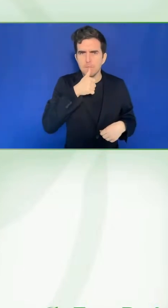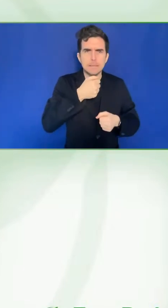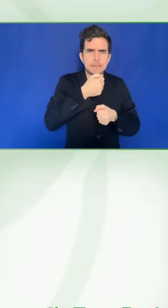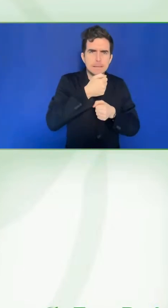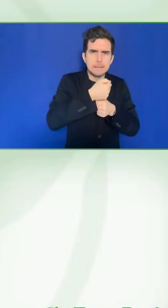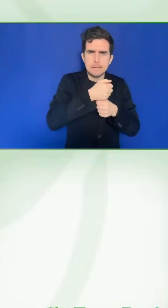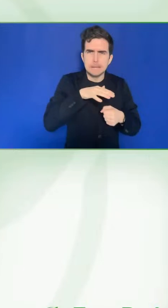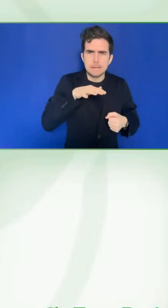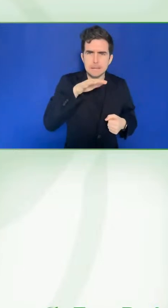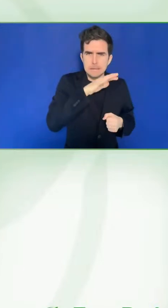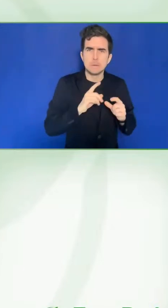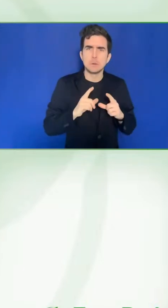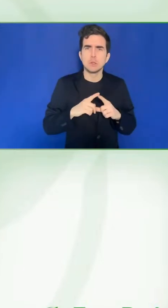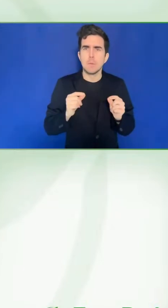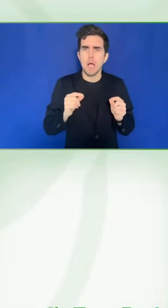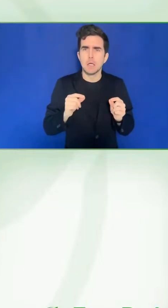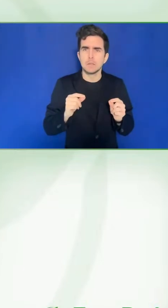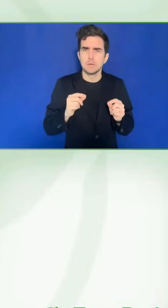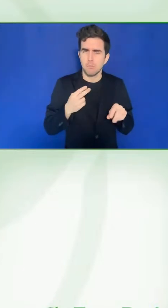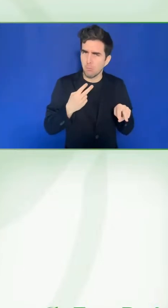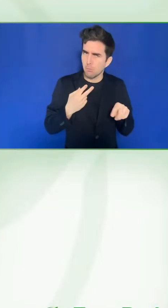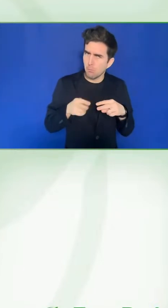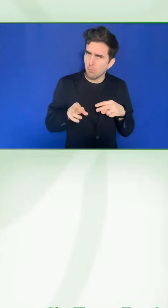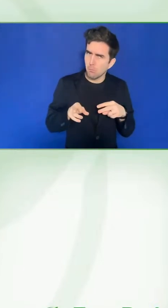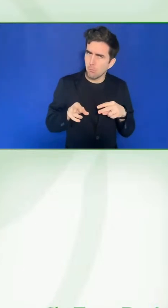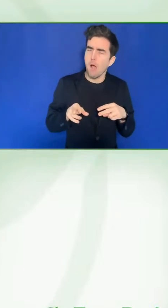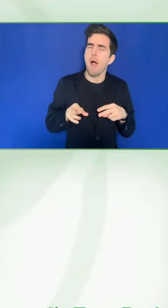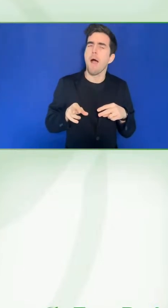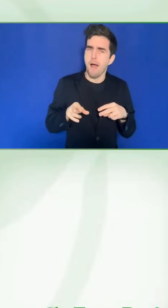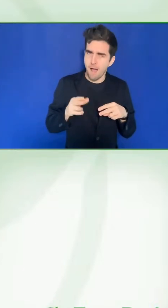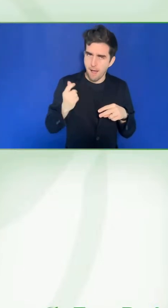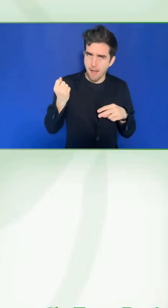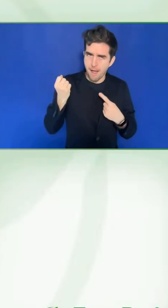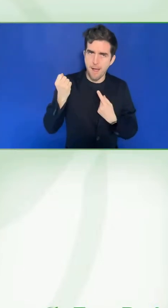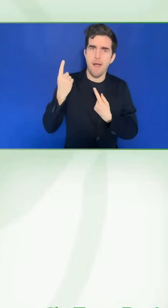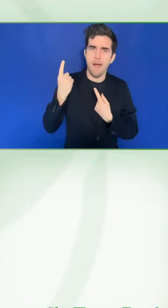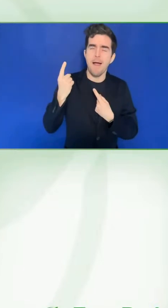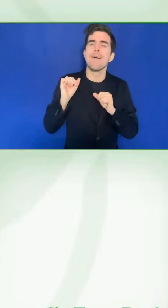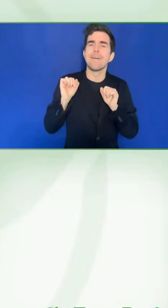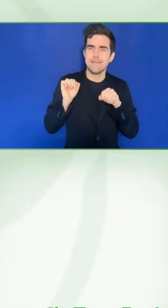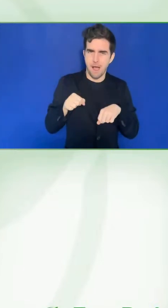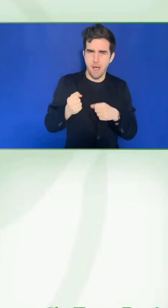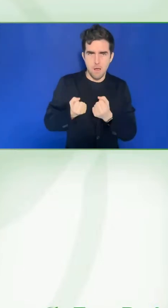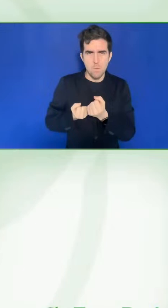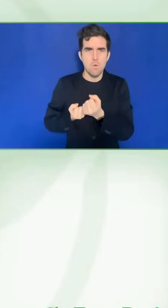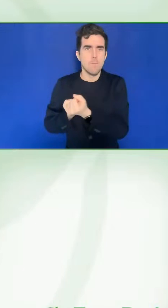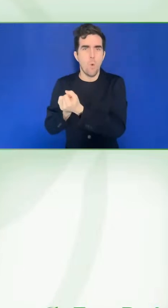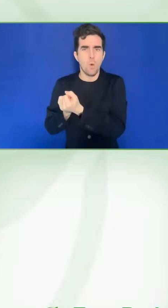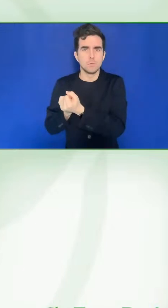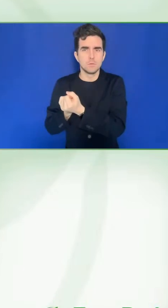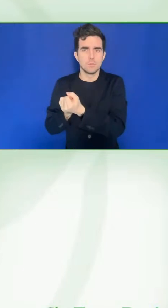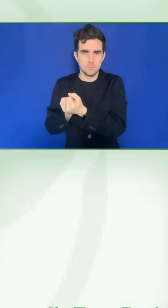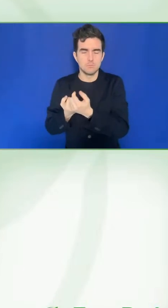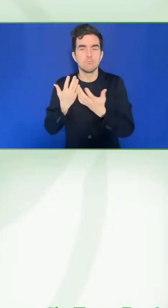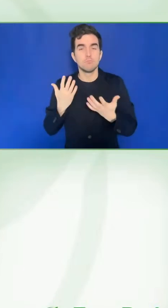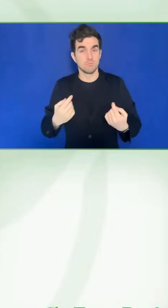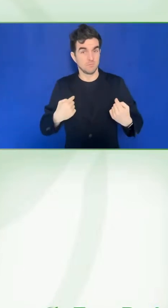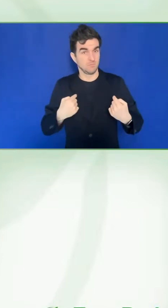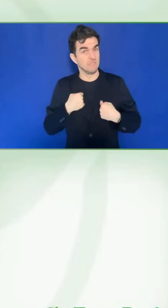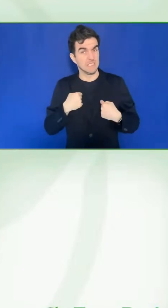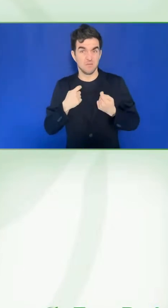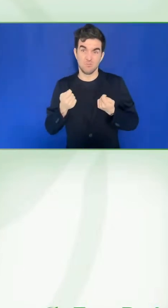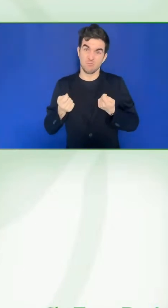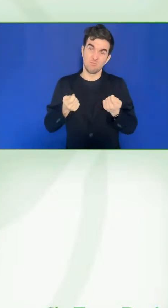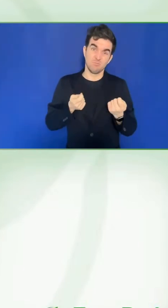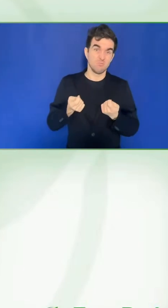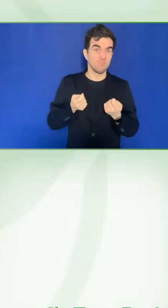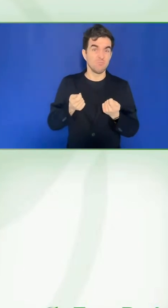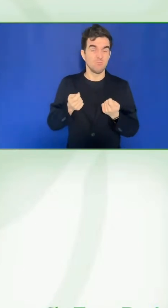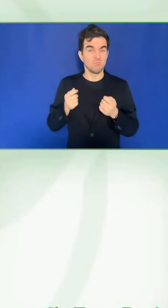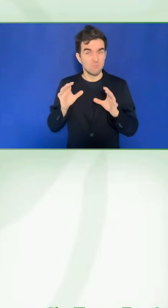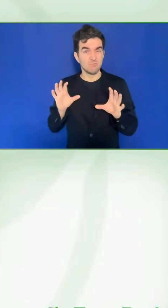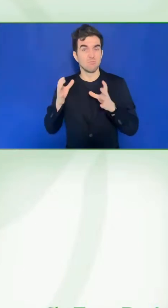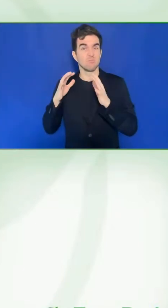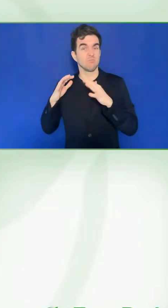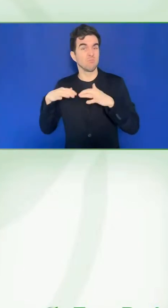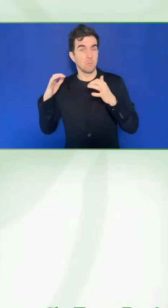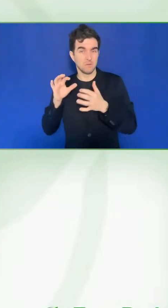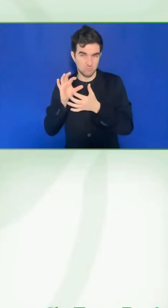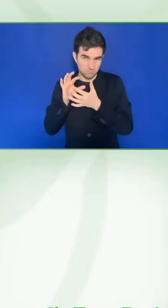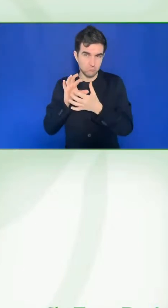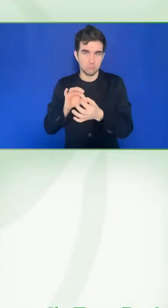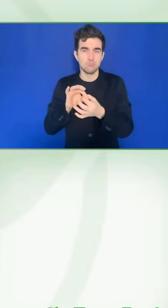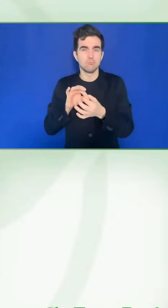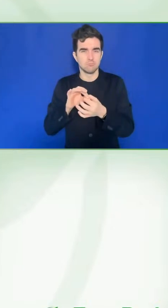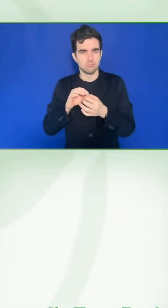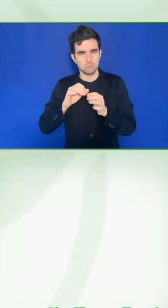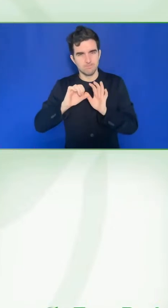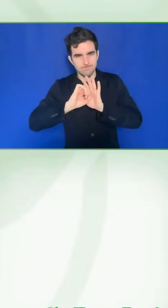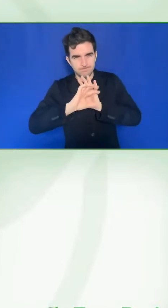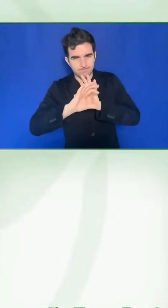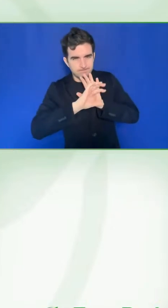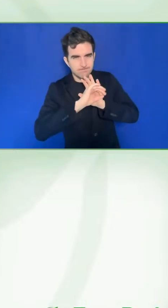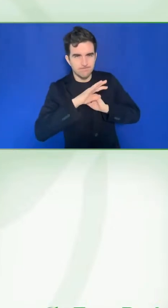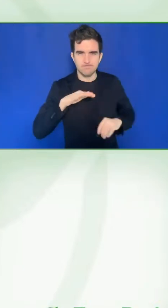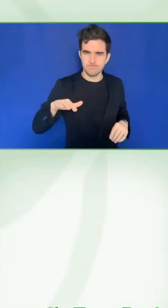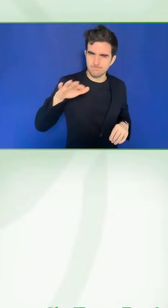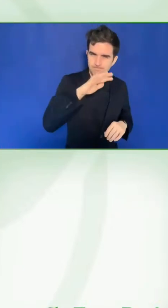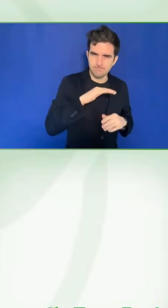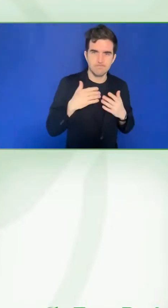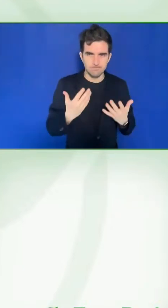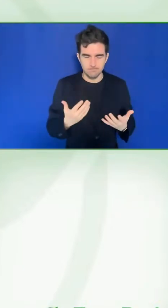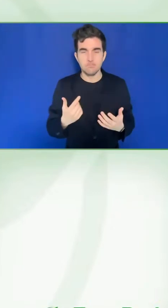of the things that I have experienced having played a close role in the Japan, India transformer